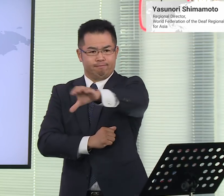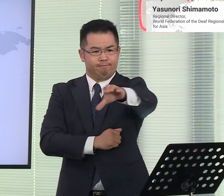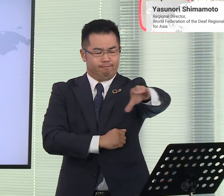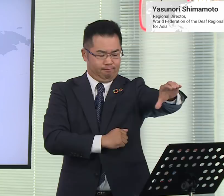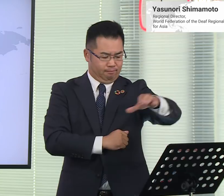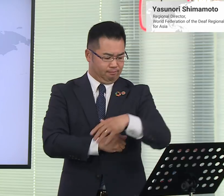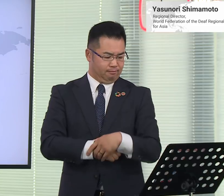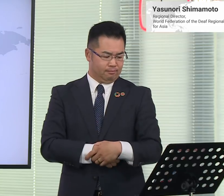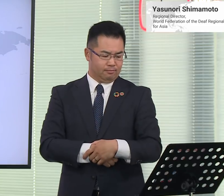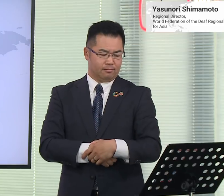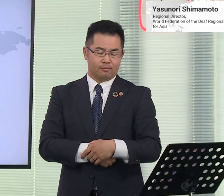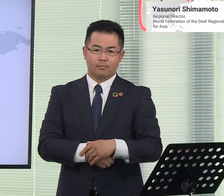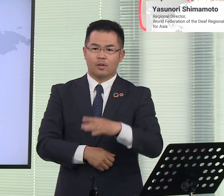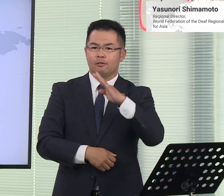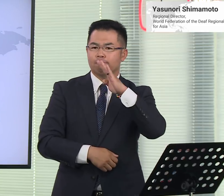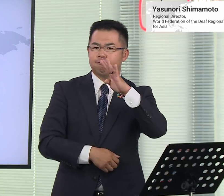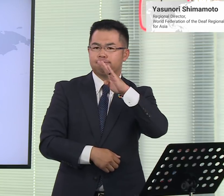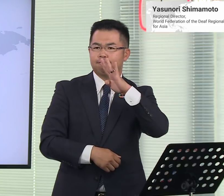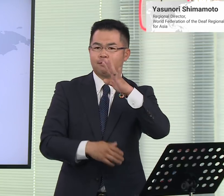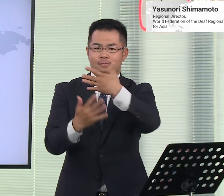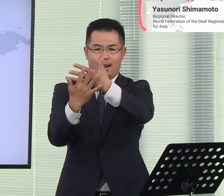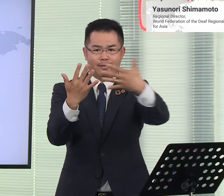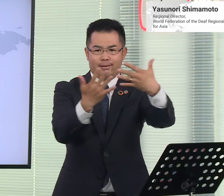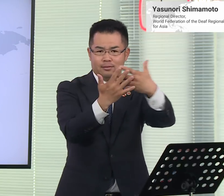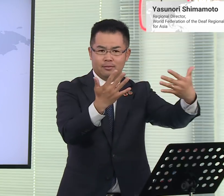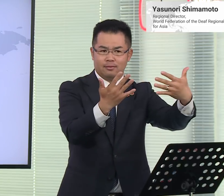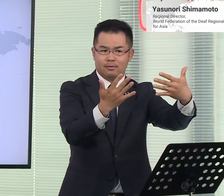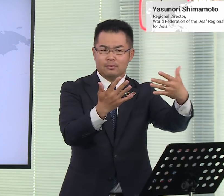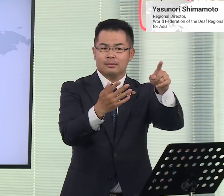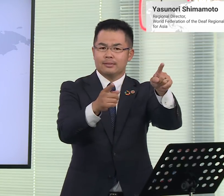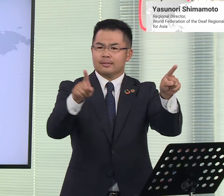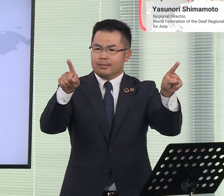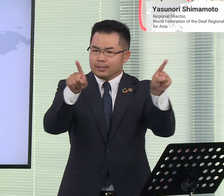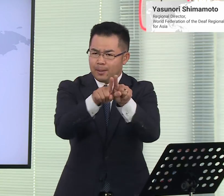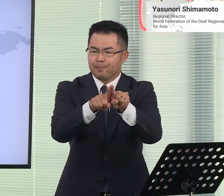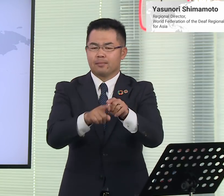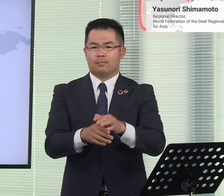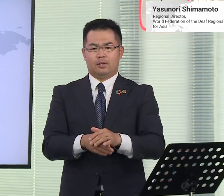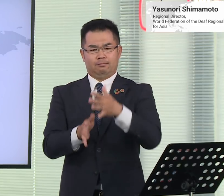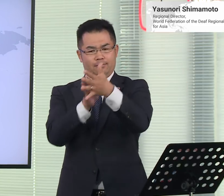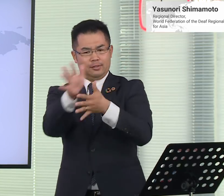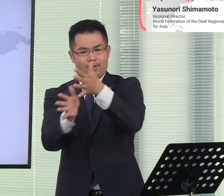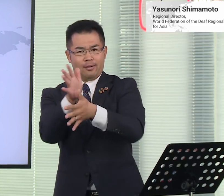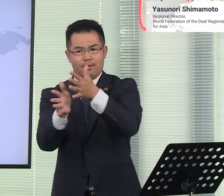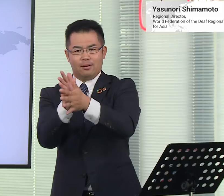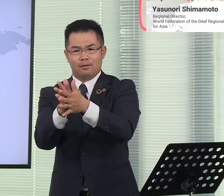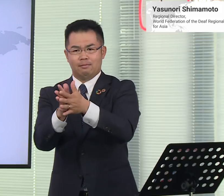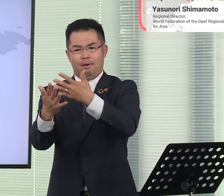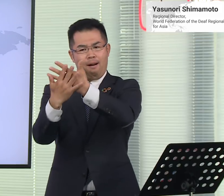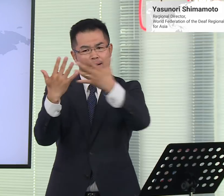sign language was not treated as a global language, was finally recognized by the United Nations as equivalent to spoken